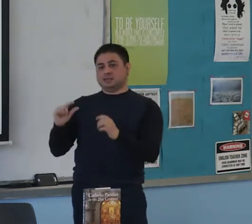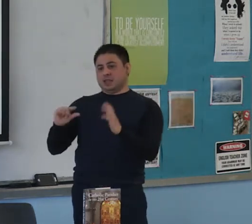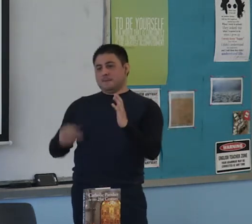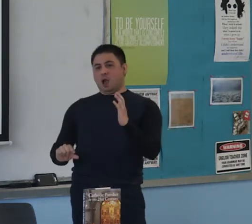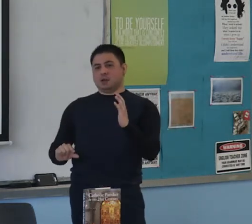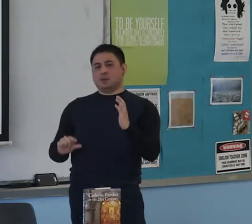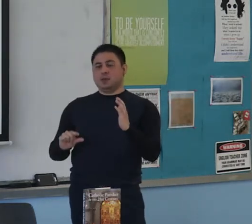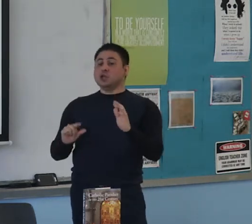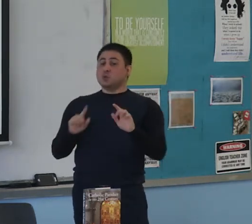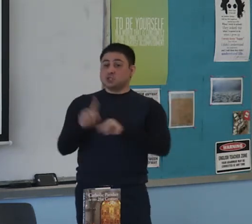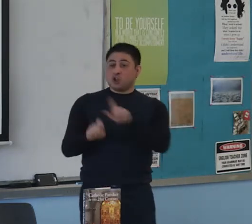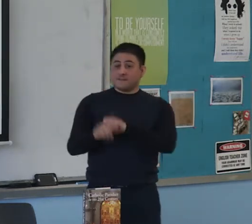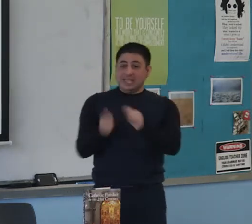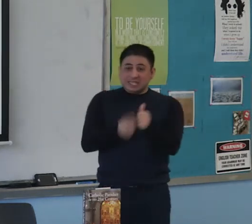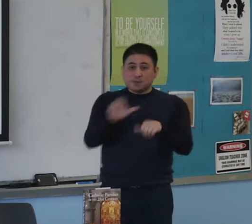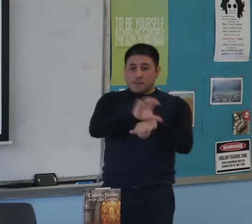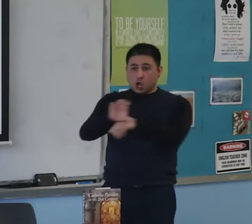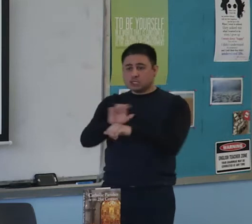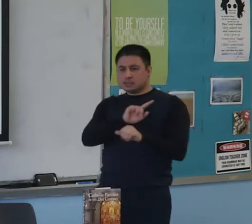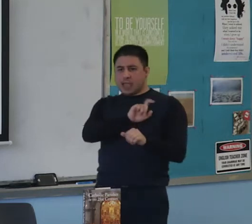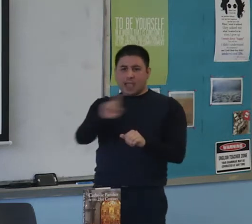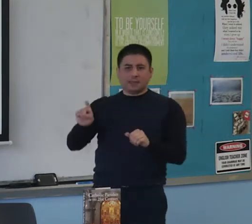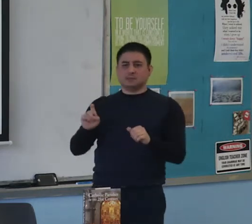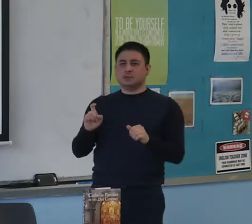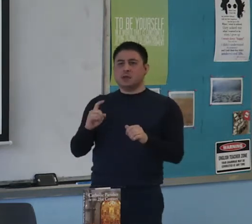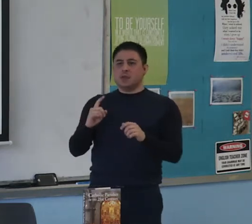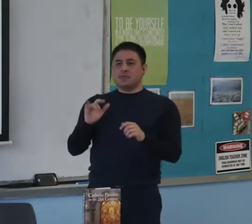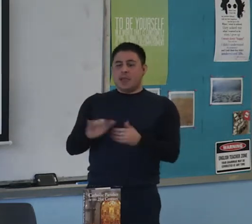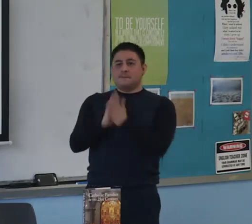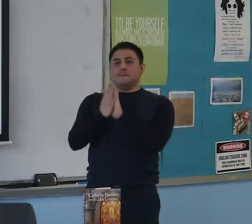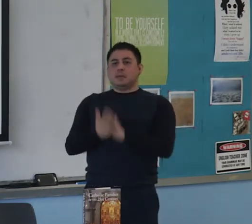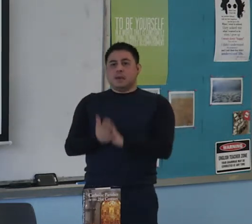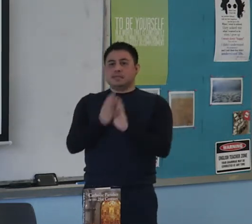surveying parishes, it is becoming not quite universal but